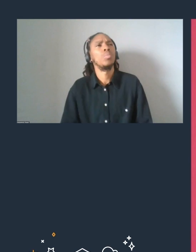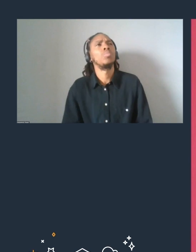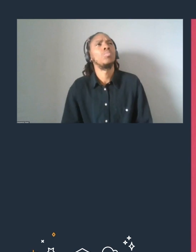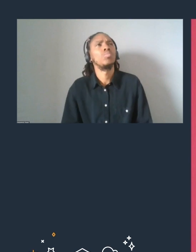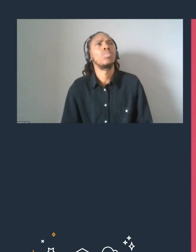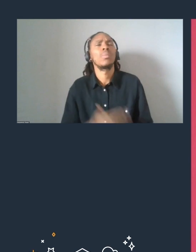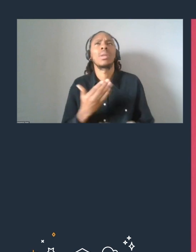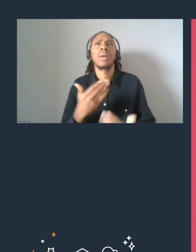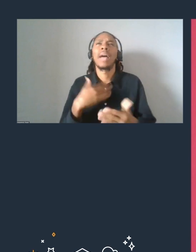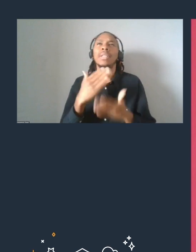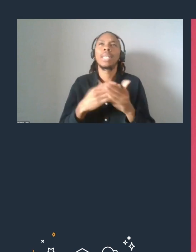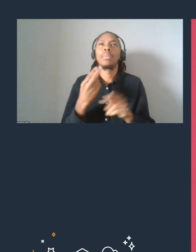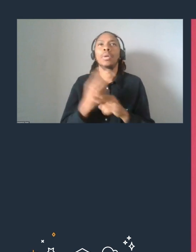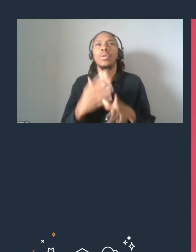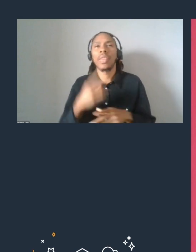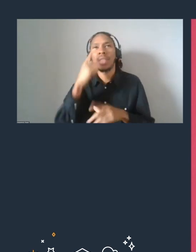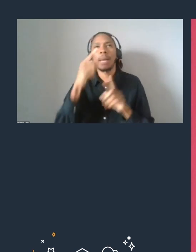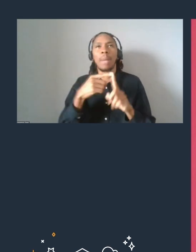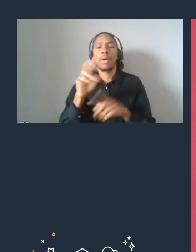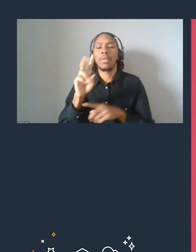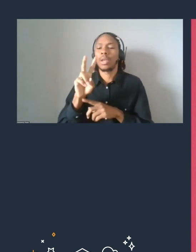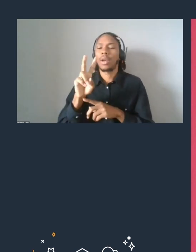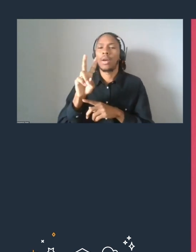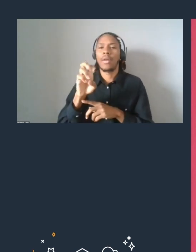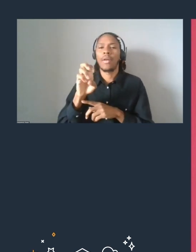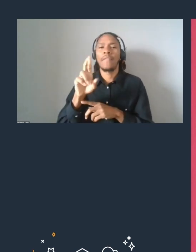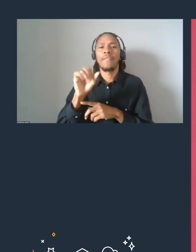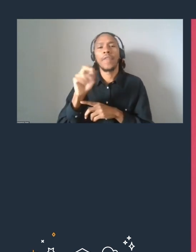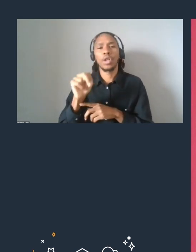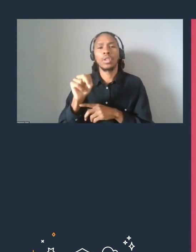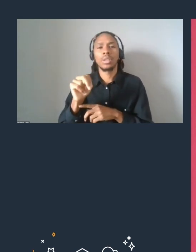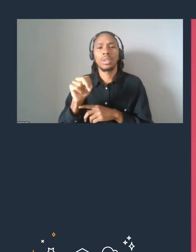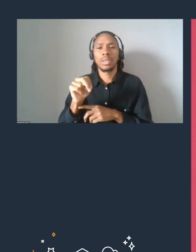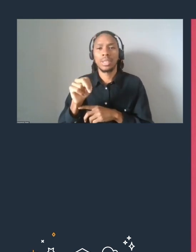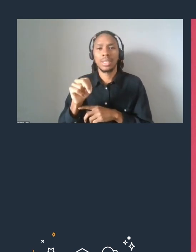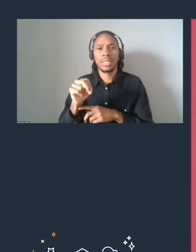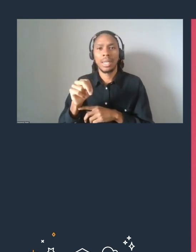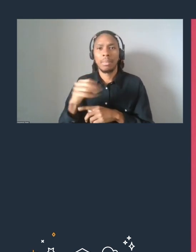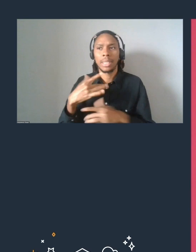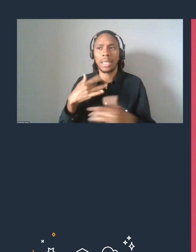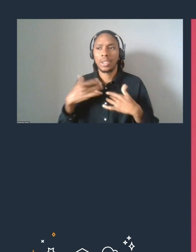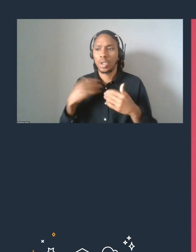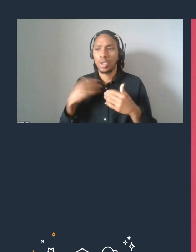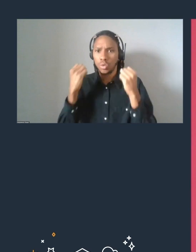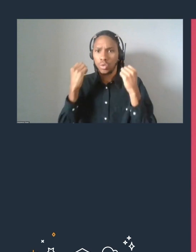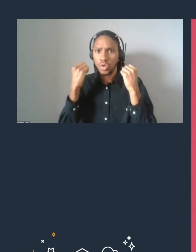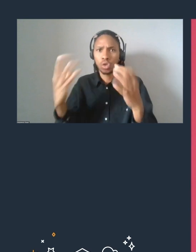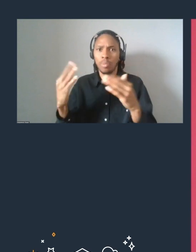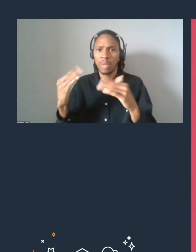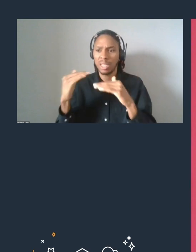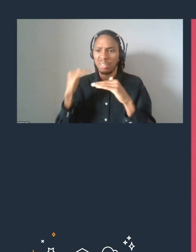are thinking about versions and concerned that sitting on too many versions. So I understand there's a life cycle feature